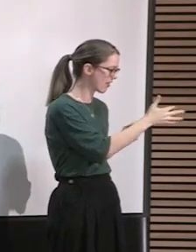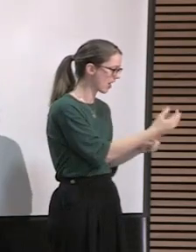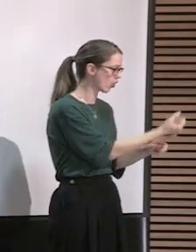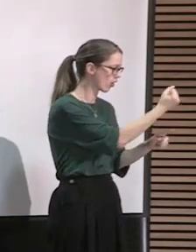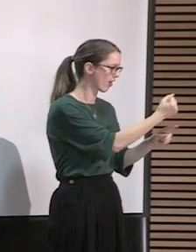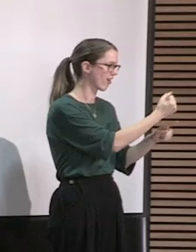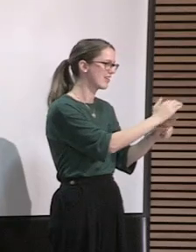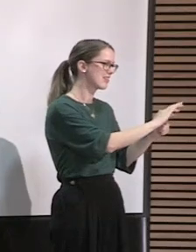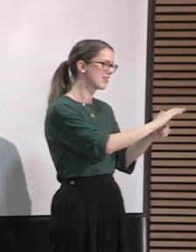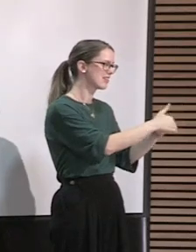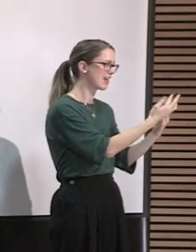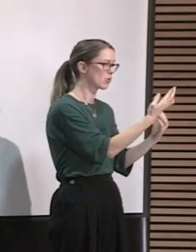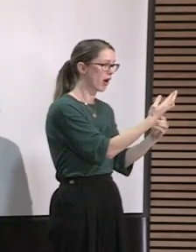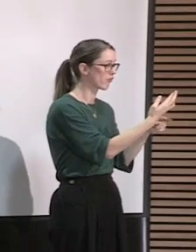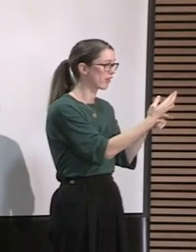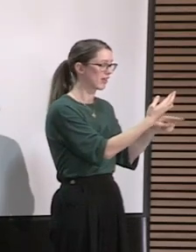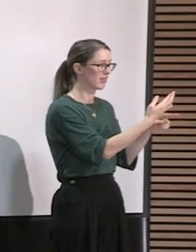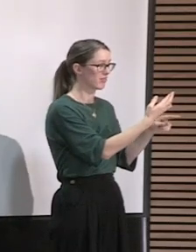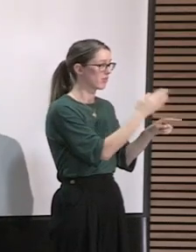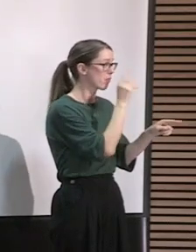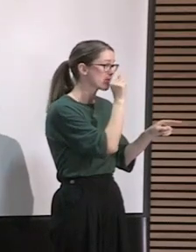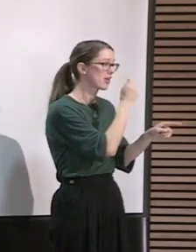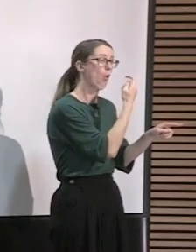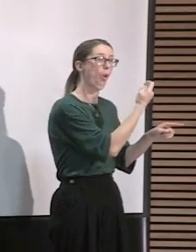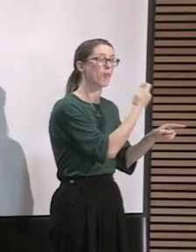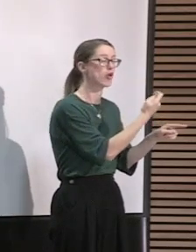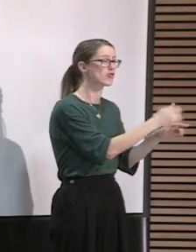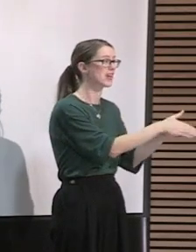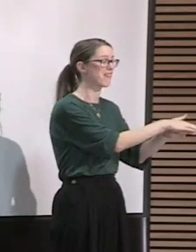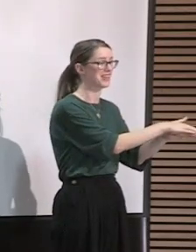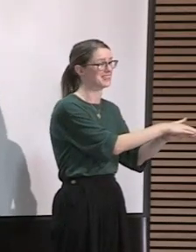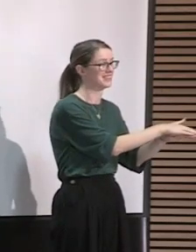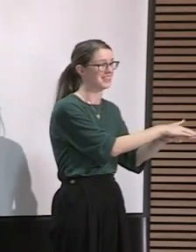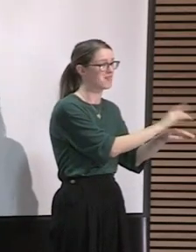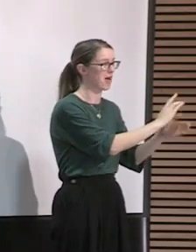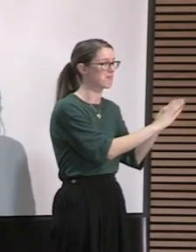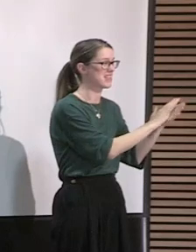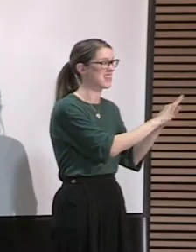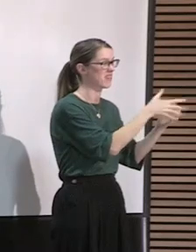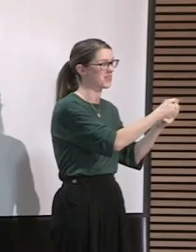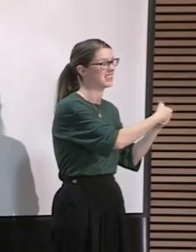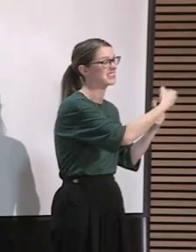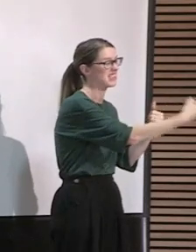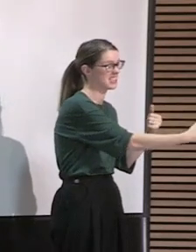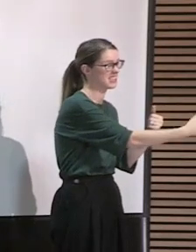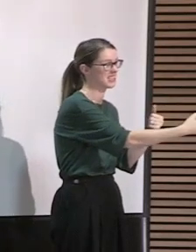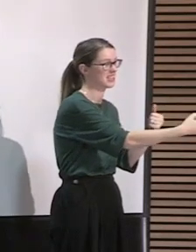somebody doesn't do a Day 3 test and they then test